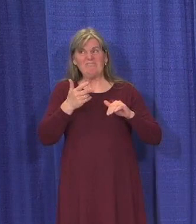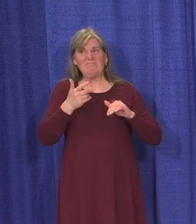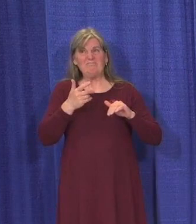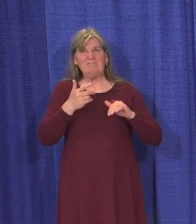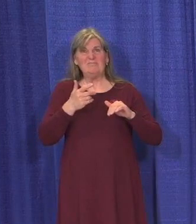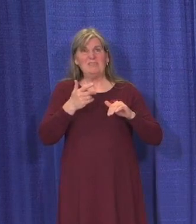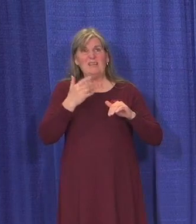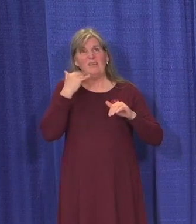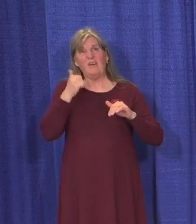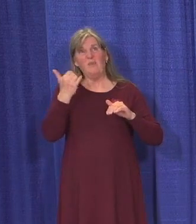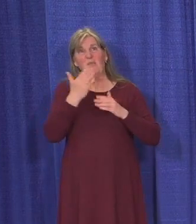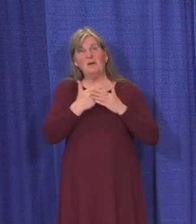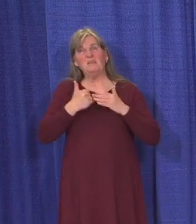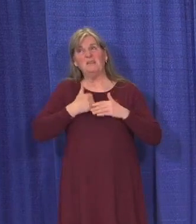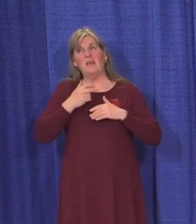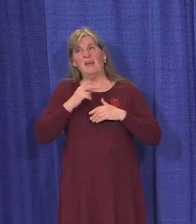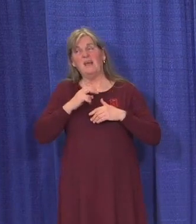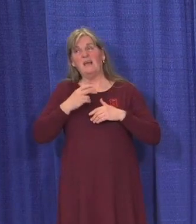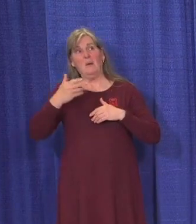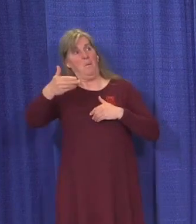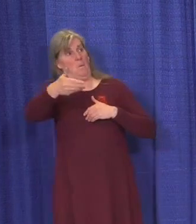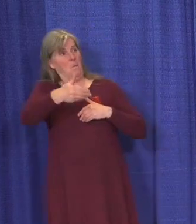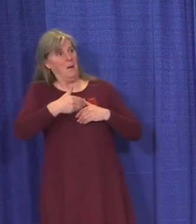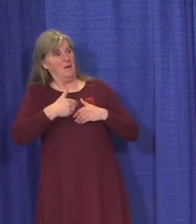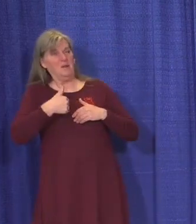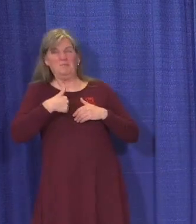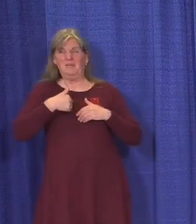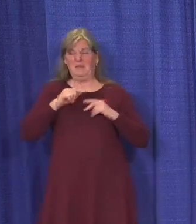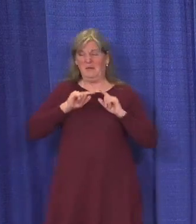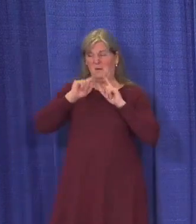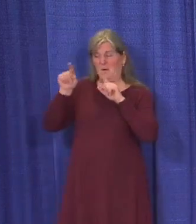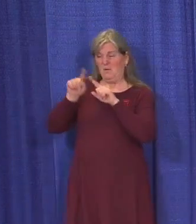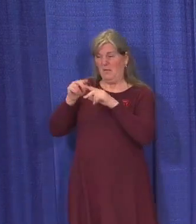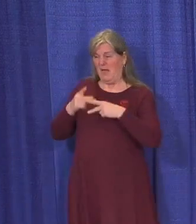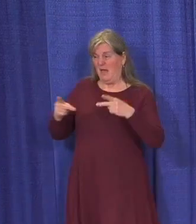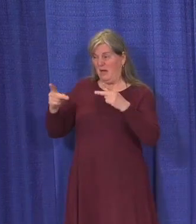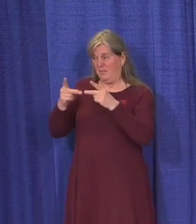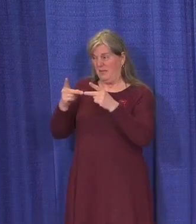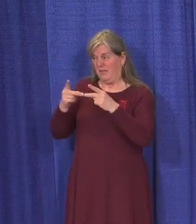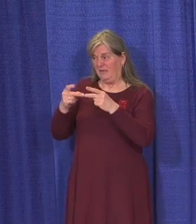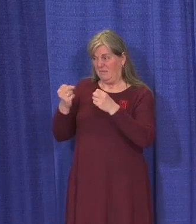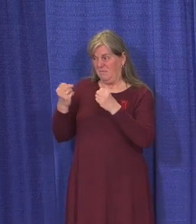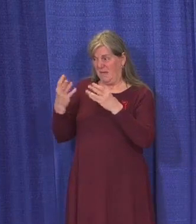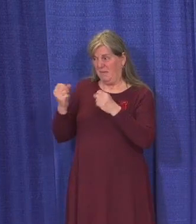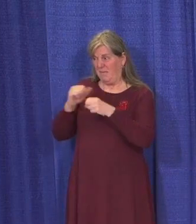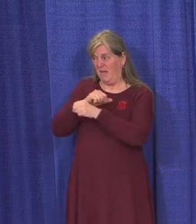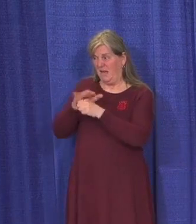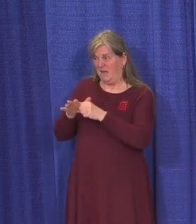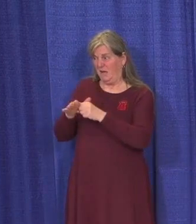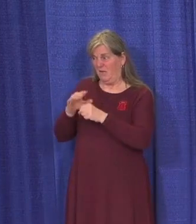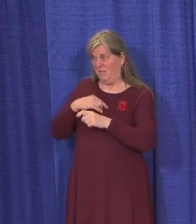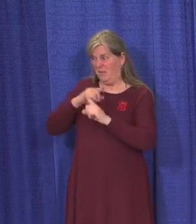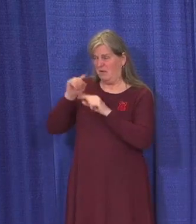I'm not sure -- I have kids that are not currently eligible.